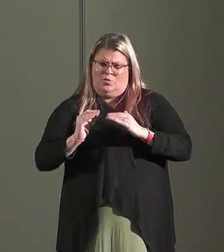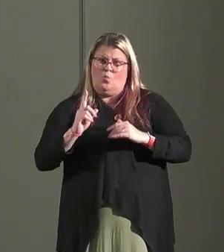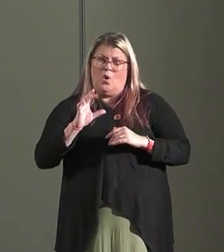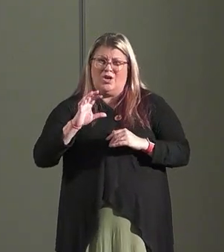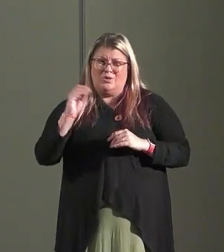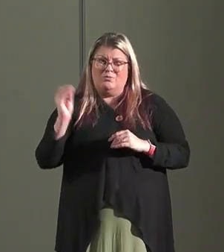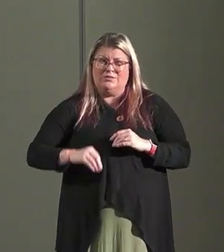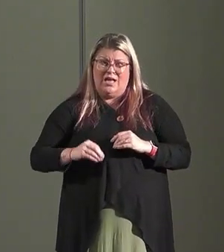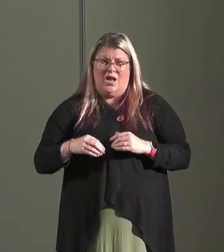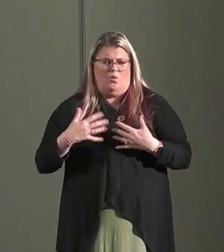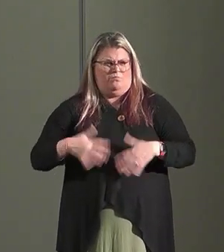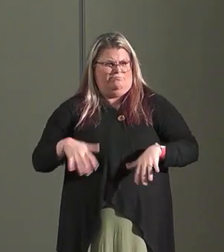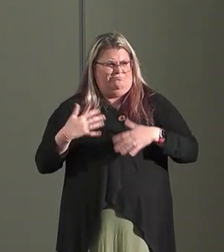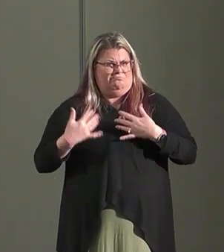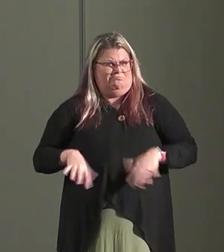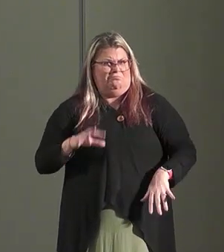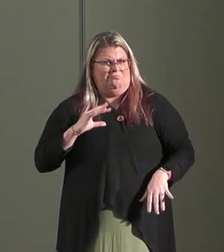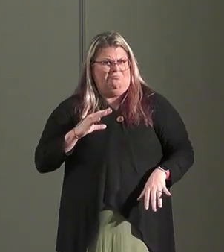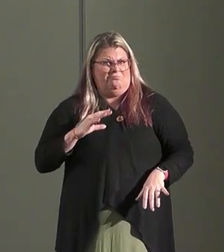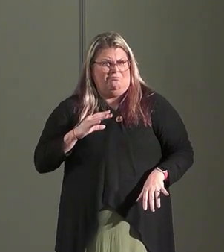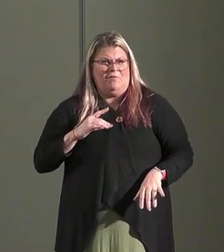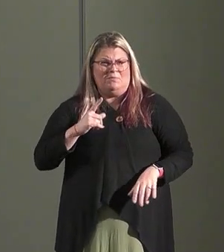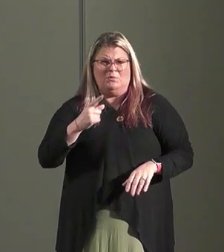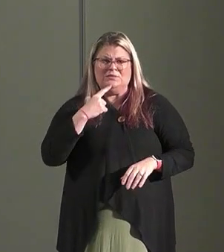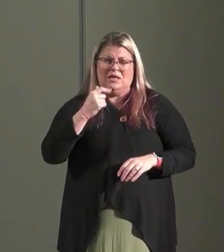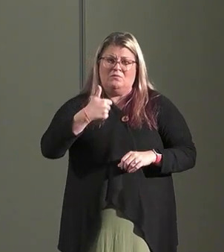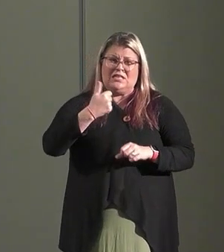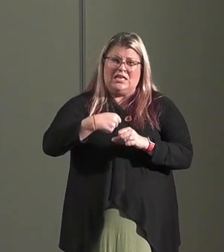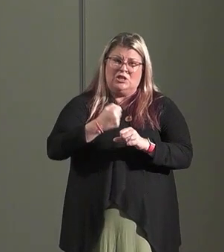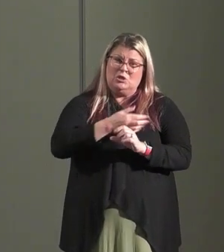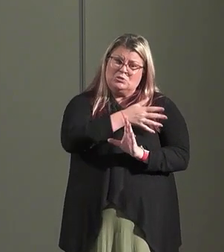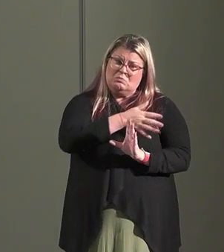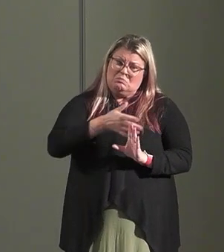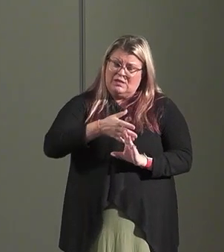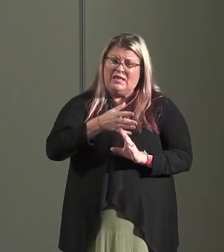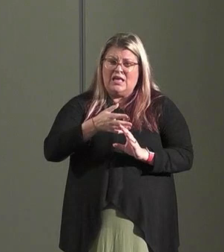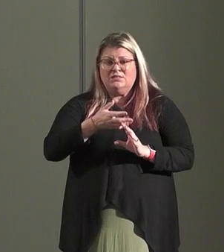these things. Over ten year that is a decent amount of time everybody in the room and